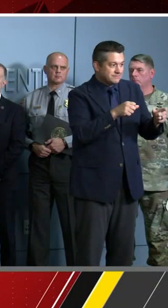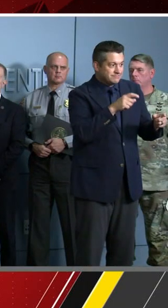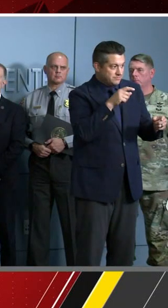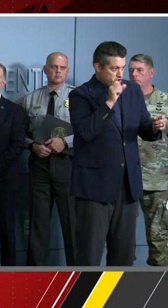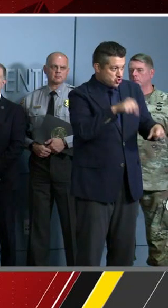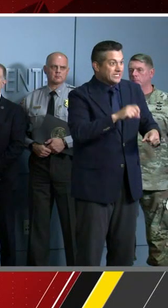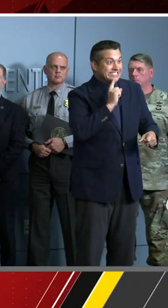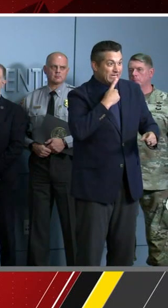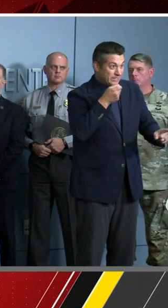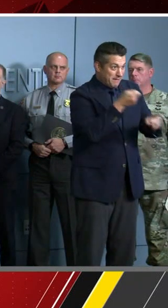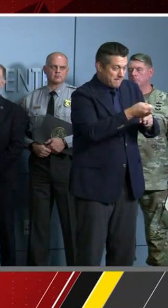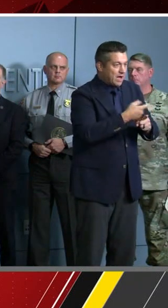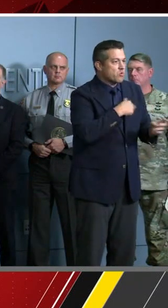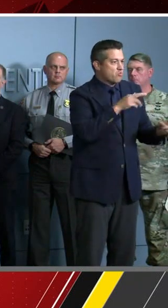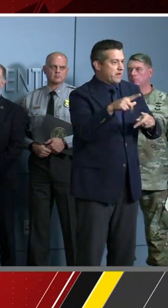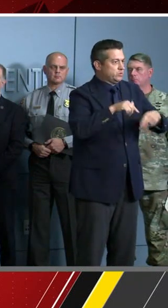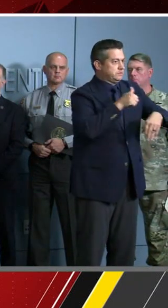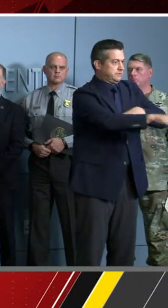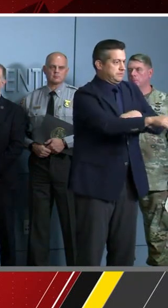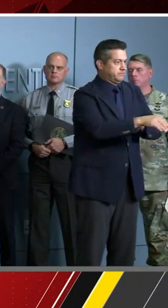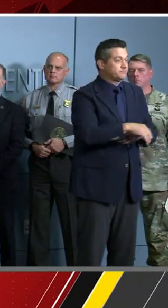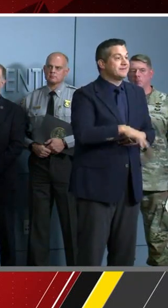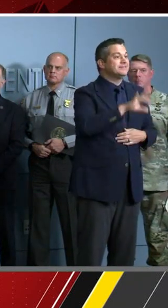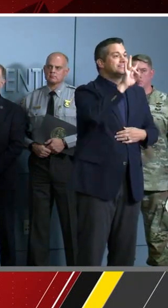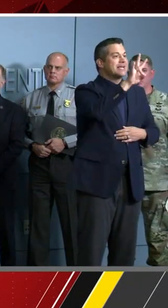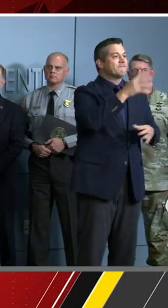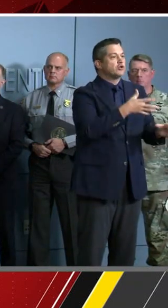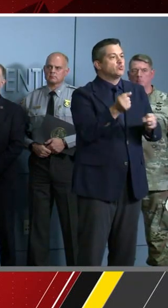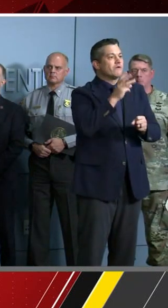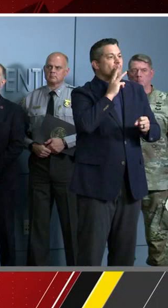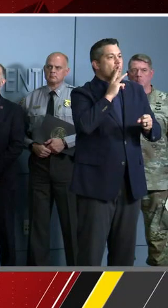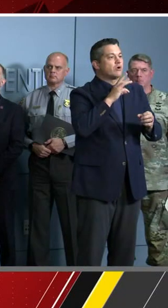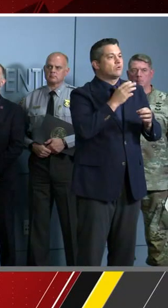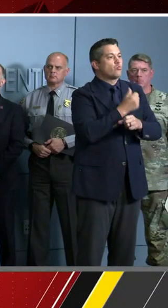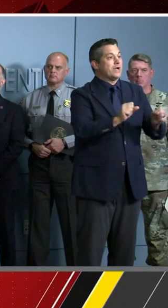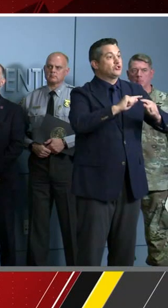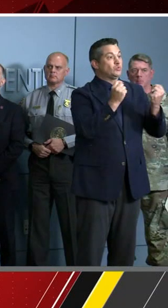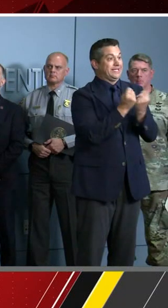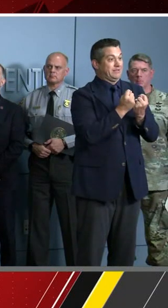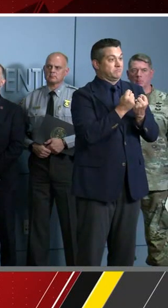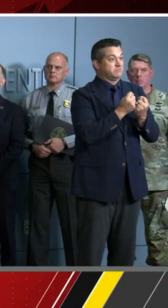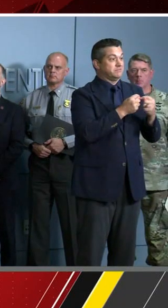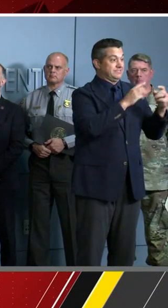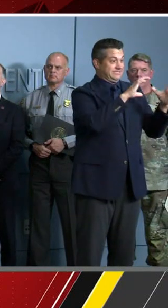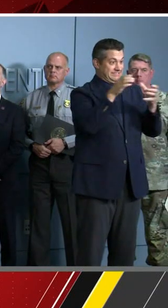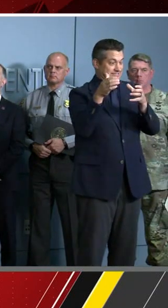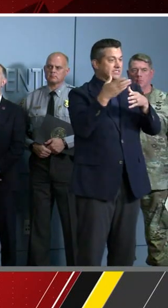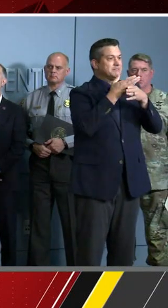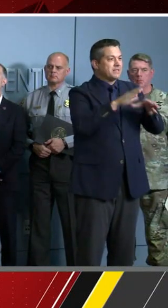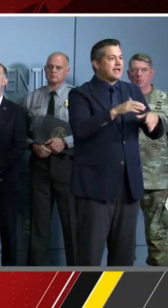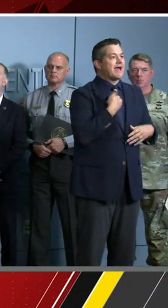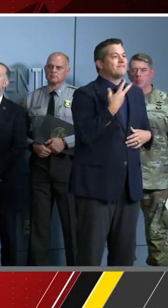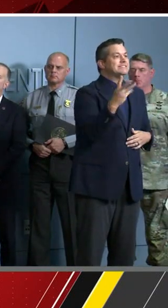impacted. We have seven swift water rescue teams, which